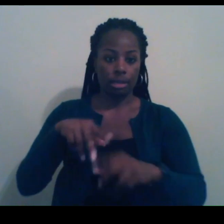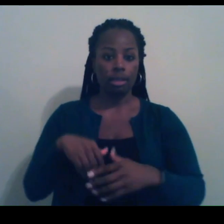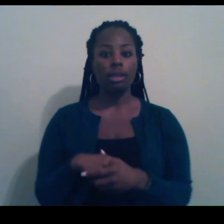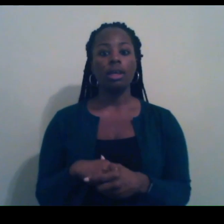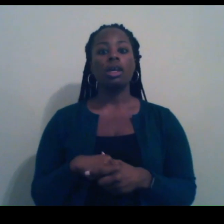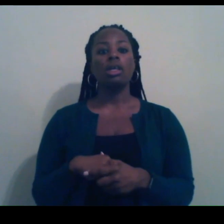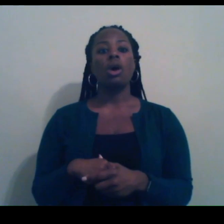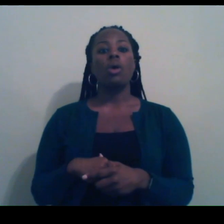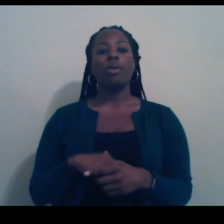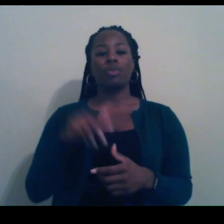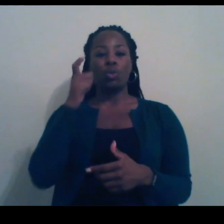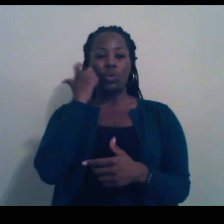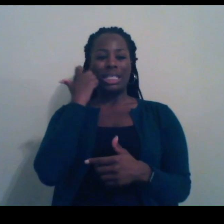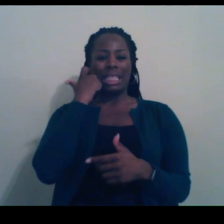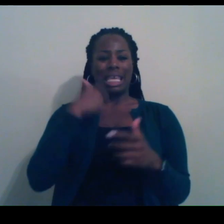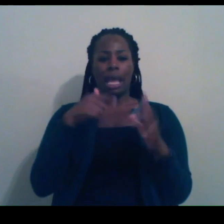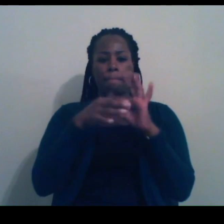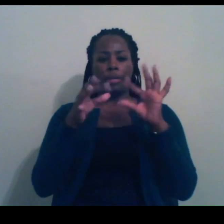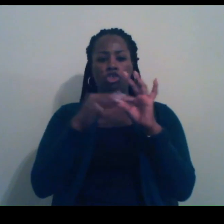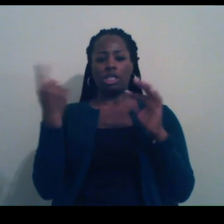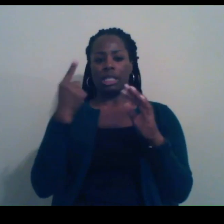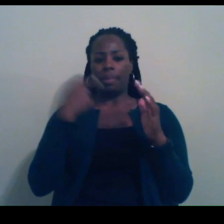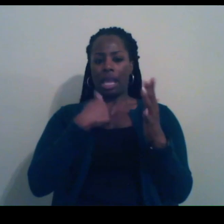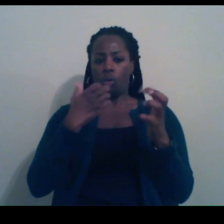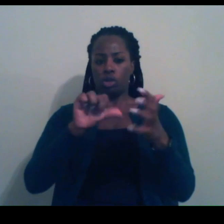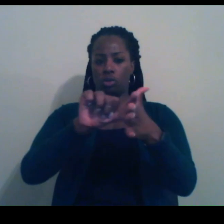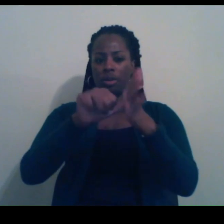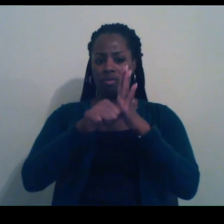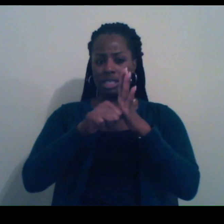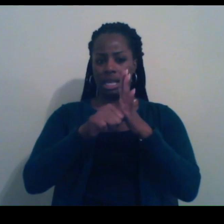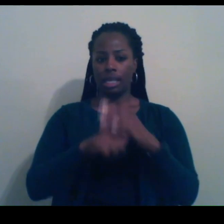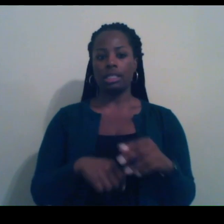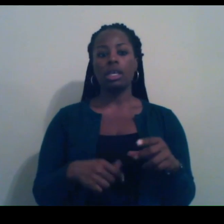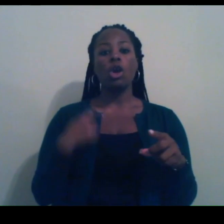other day that there were two aspects of this is about cases coming in and then